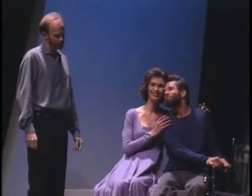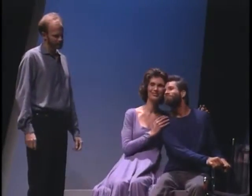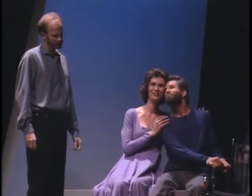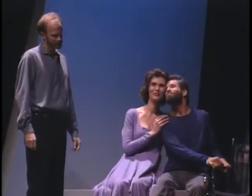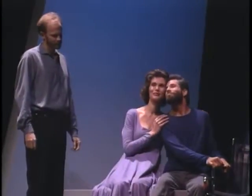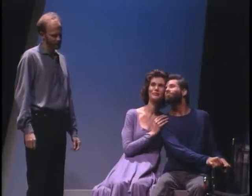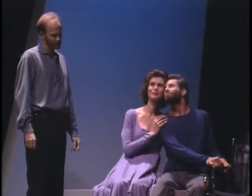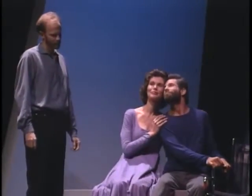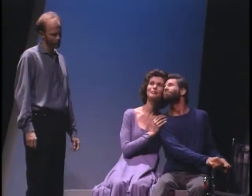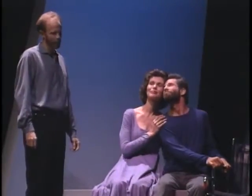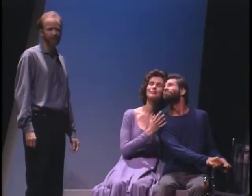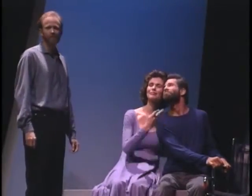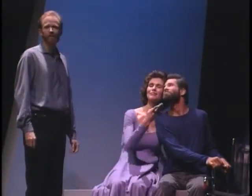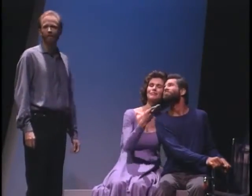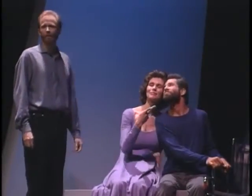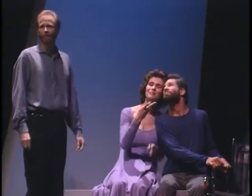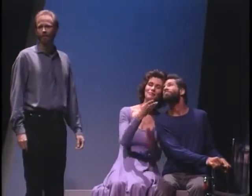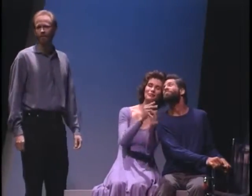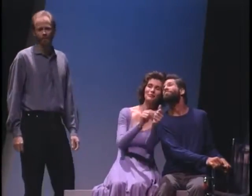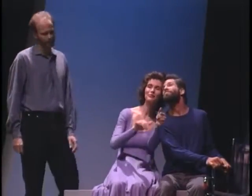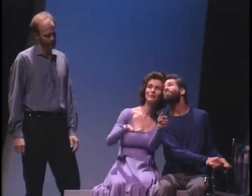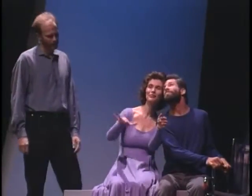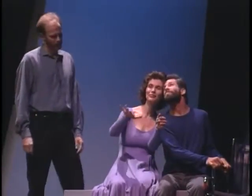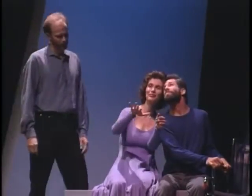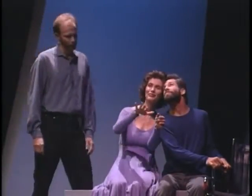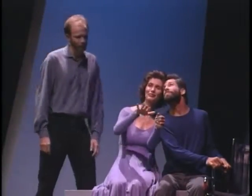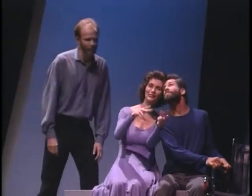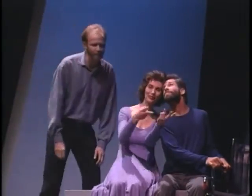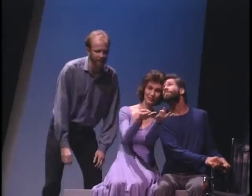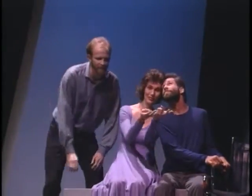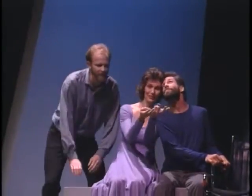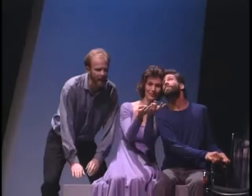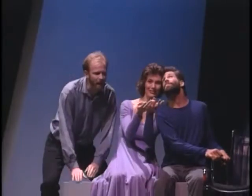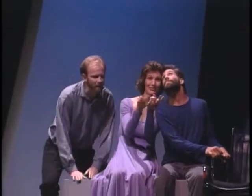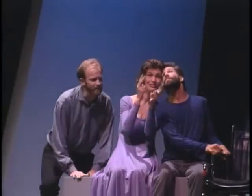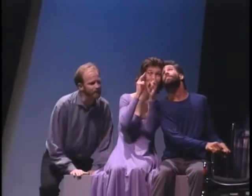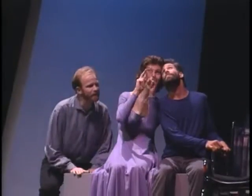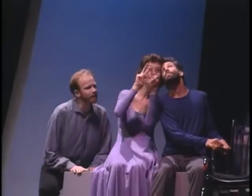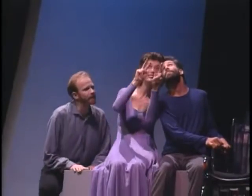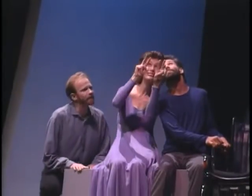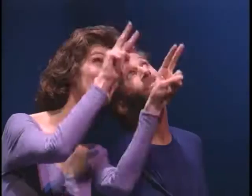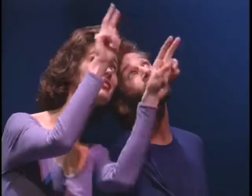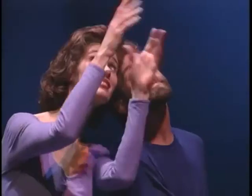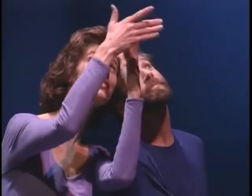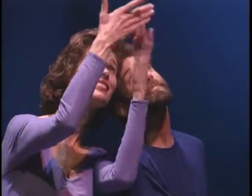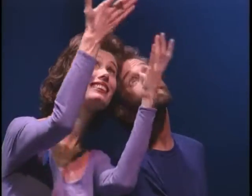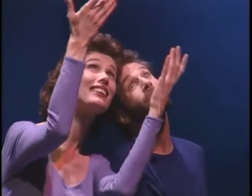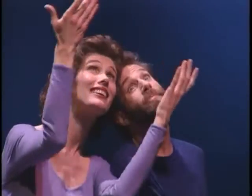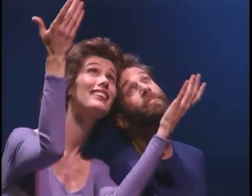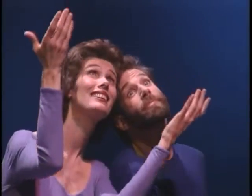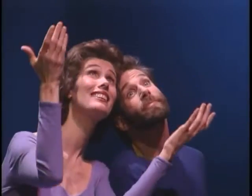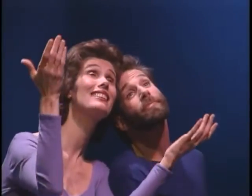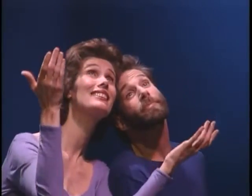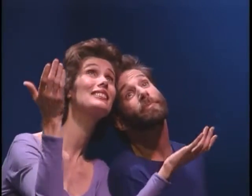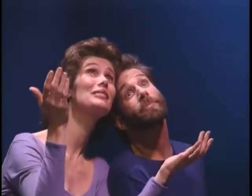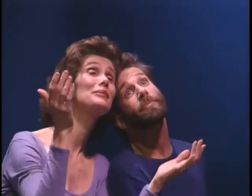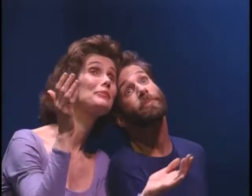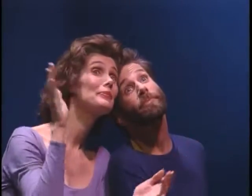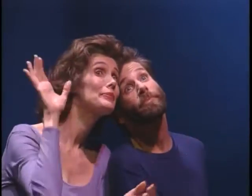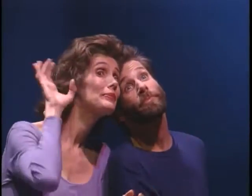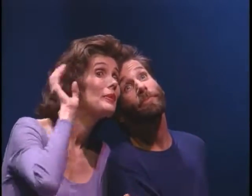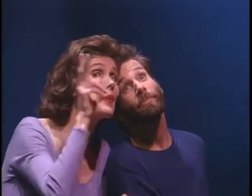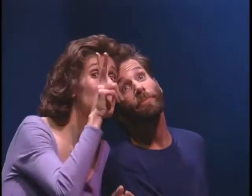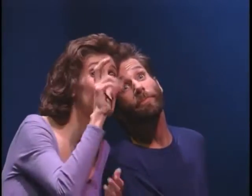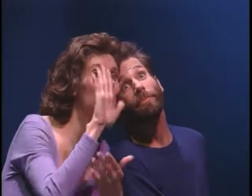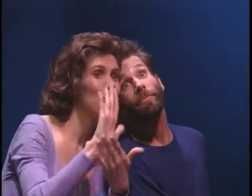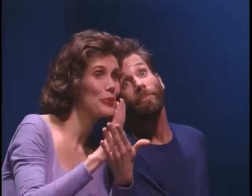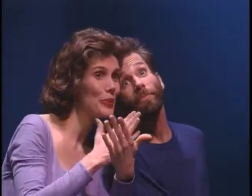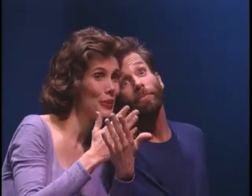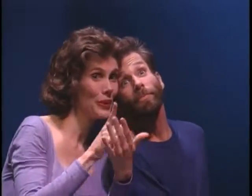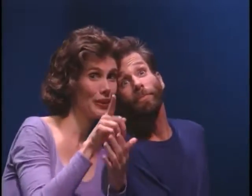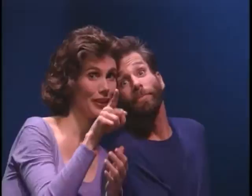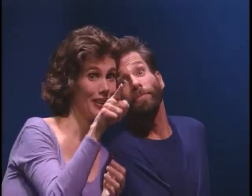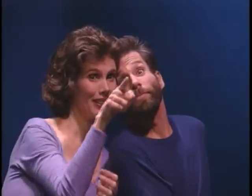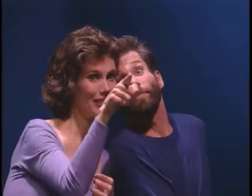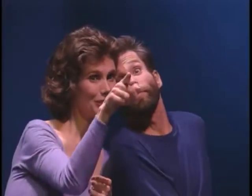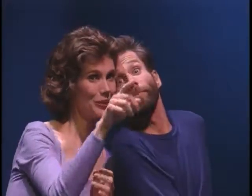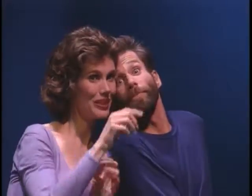will rest on the earth and we'll look up at the skies crickets will sing to us